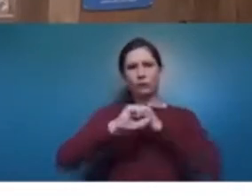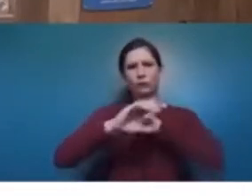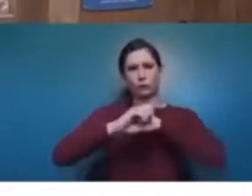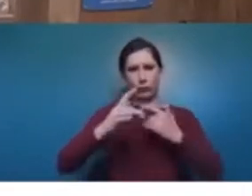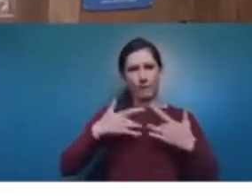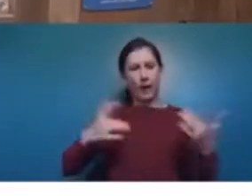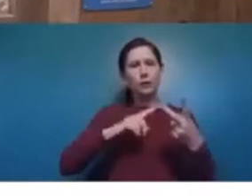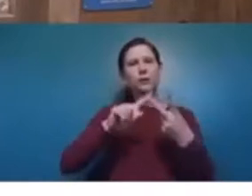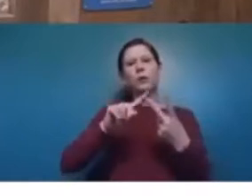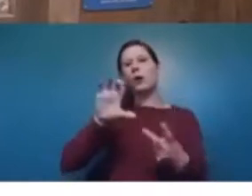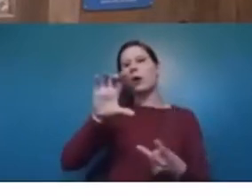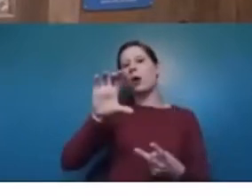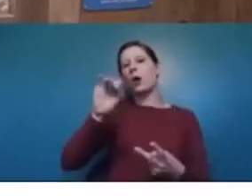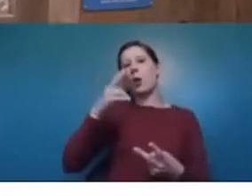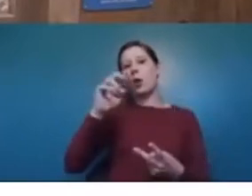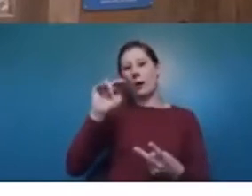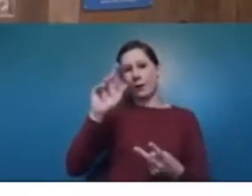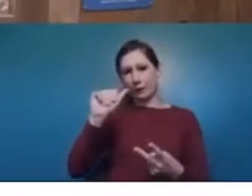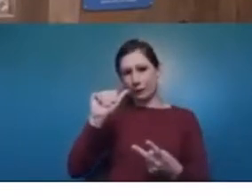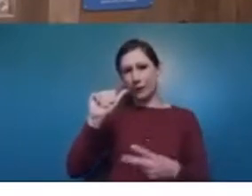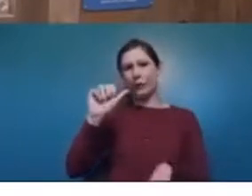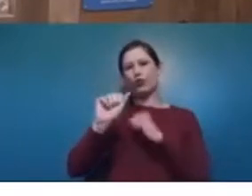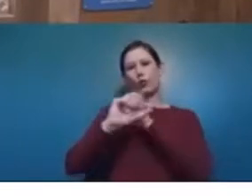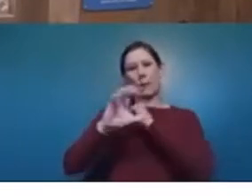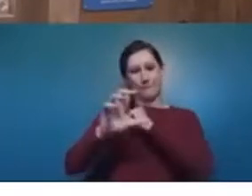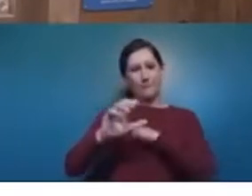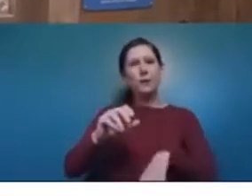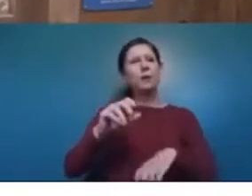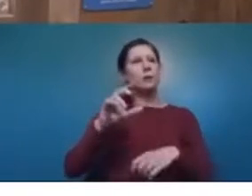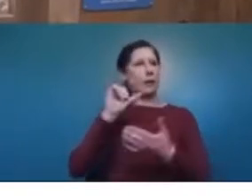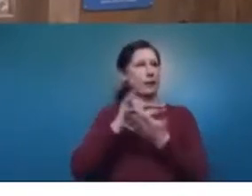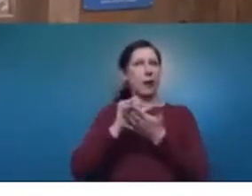our "quaranstreams" that are the result of this recent